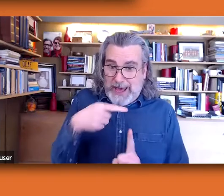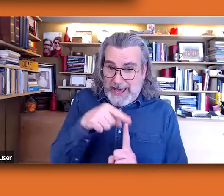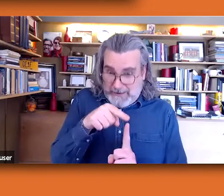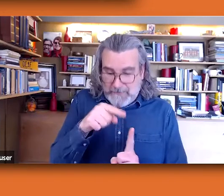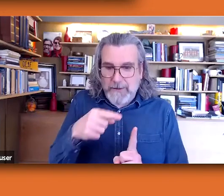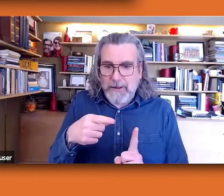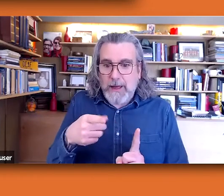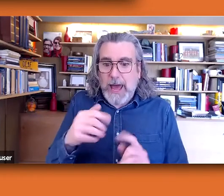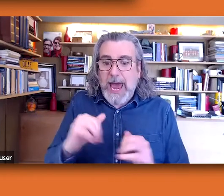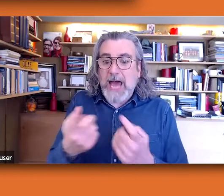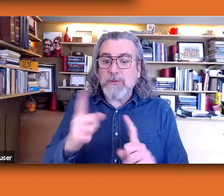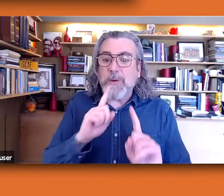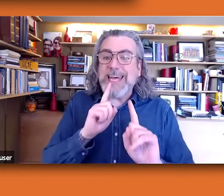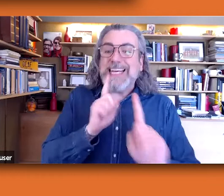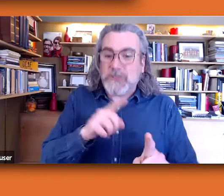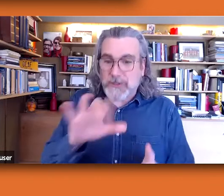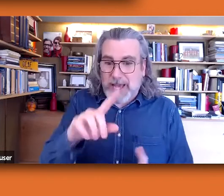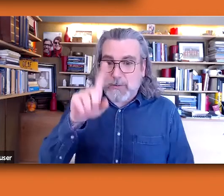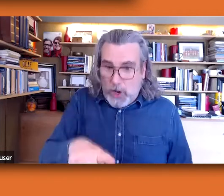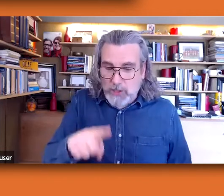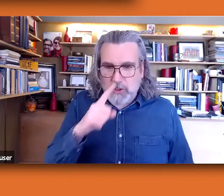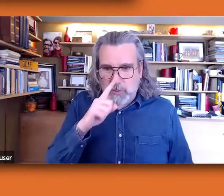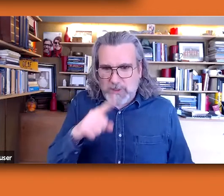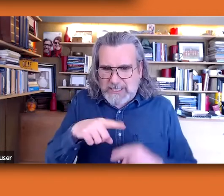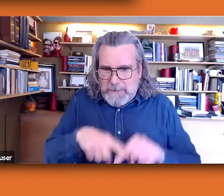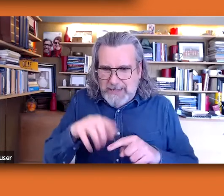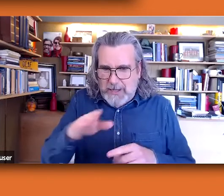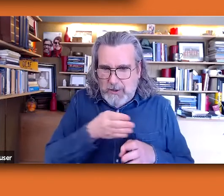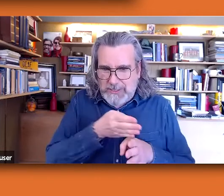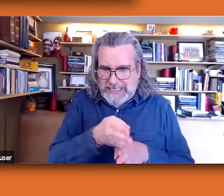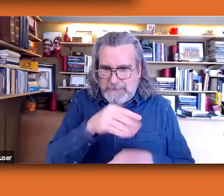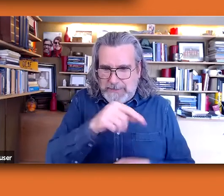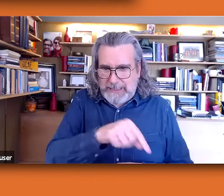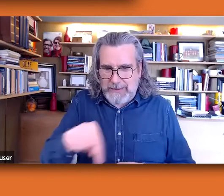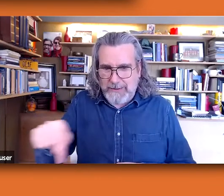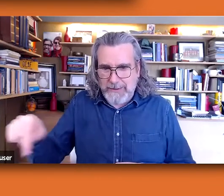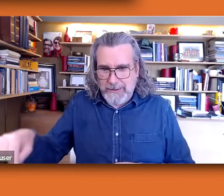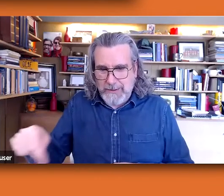research question you have and the answer you find is really